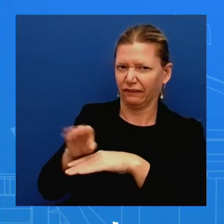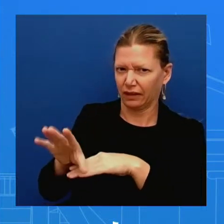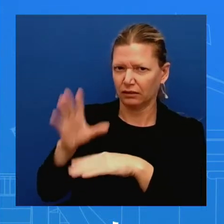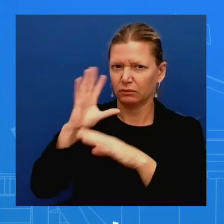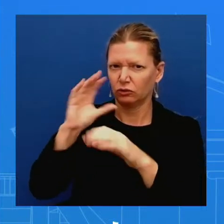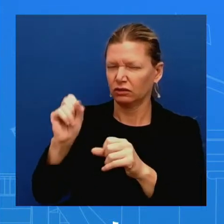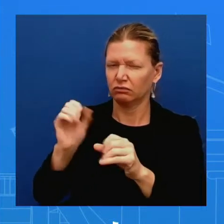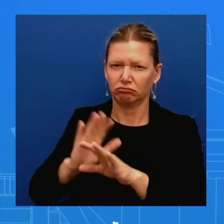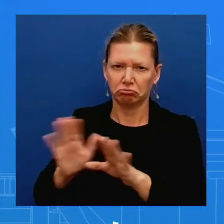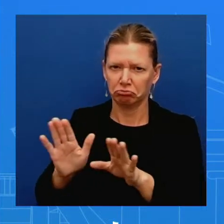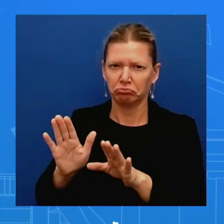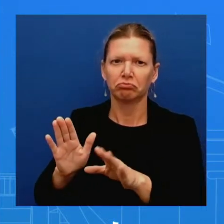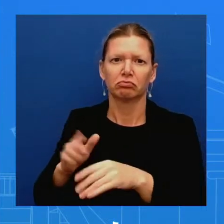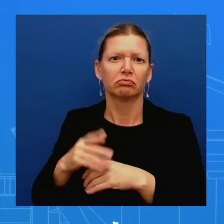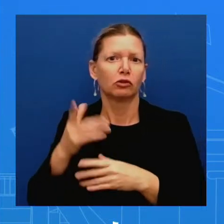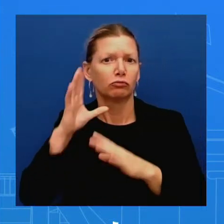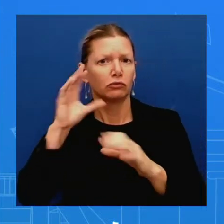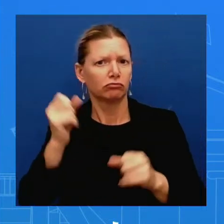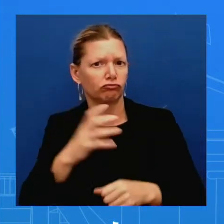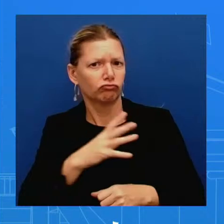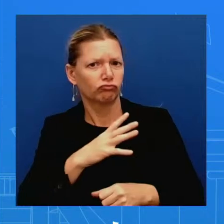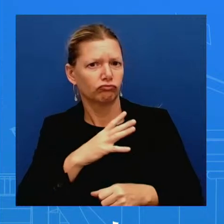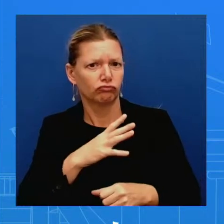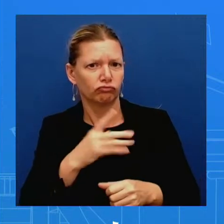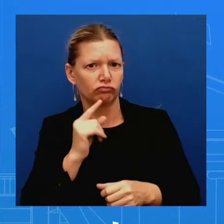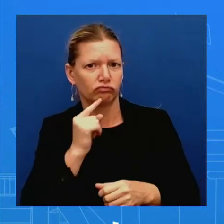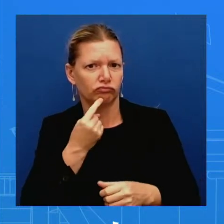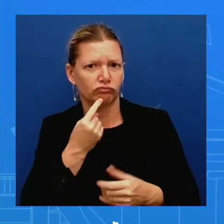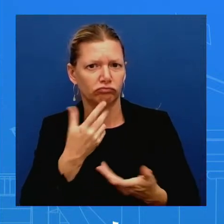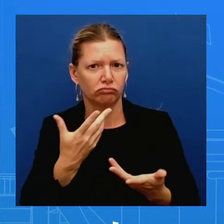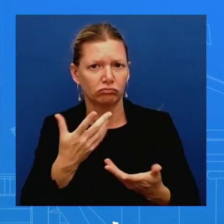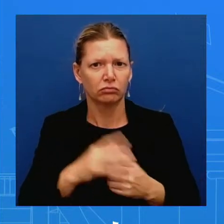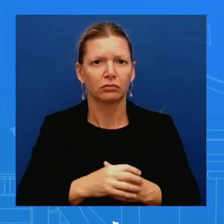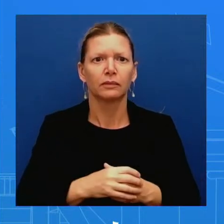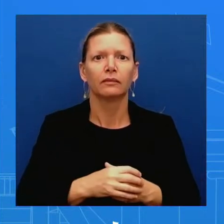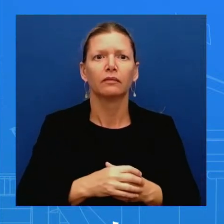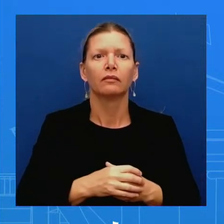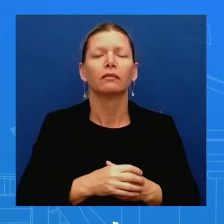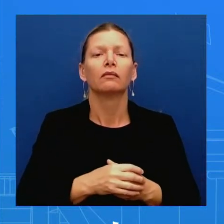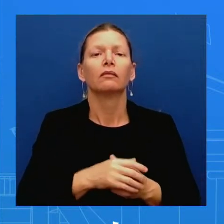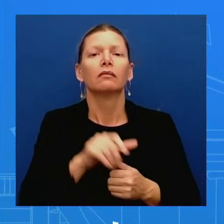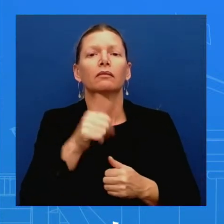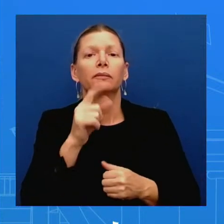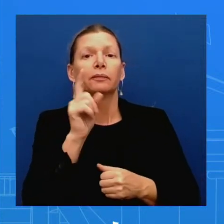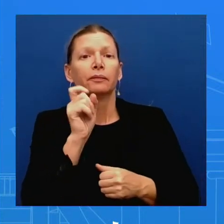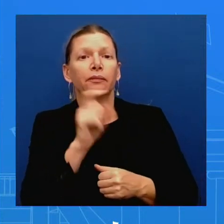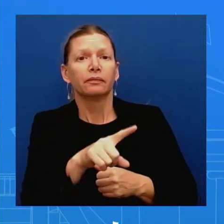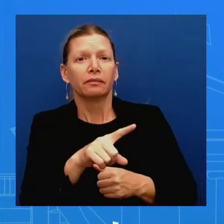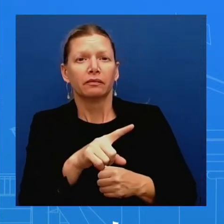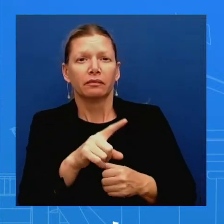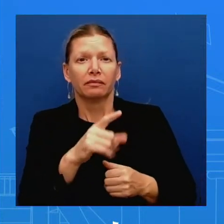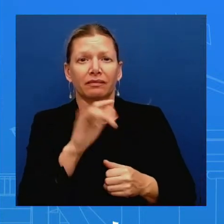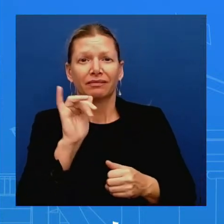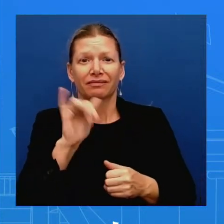meeting with Vladimir Putin. At the summit in Beijing, they pledged to deepen their strategic partnership. What is the U.S. assessment